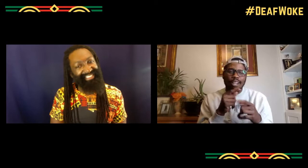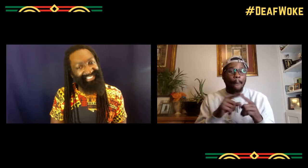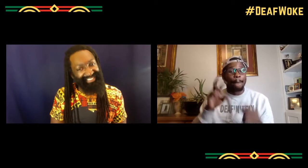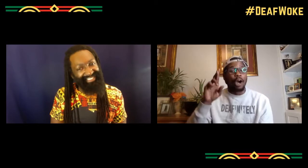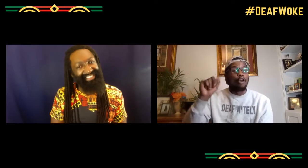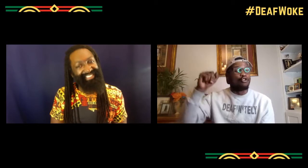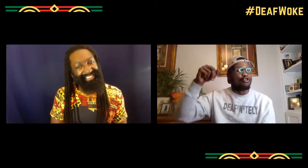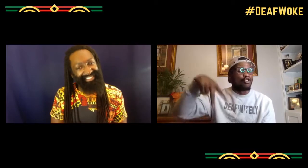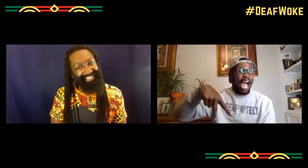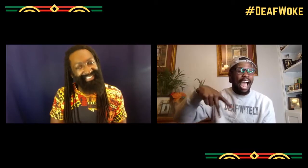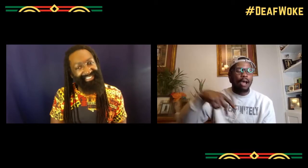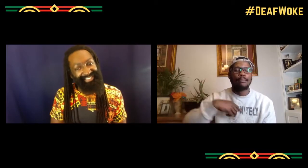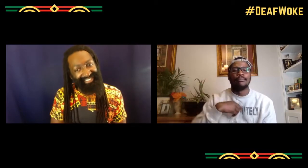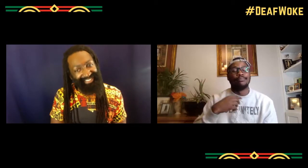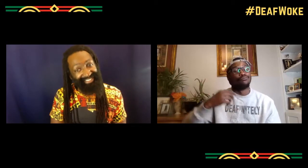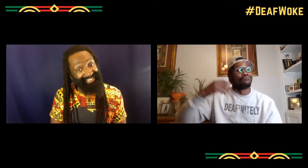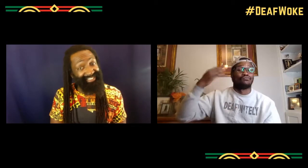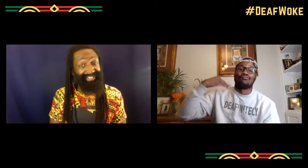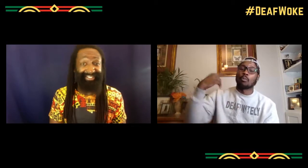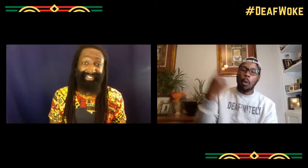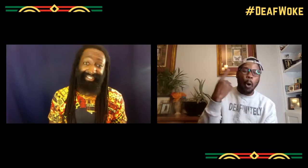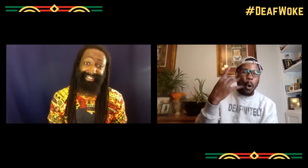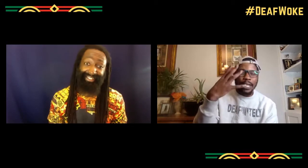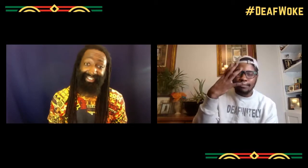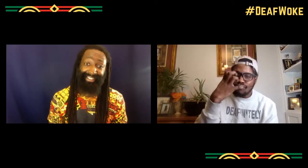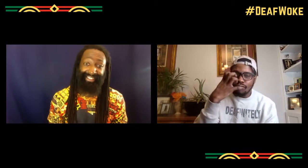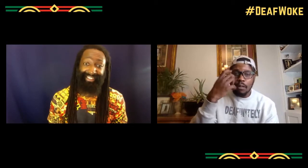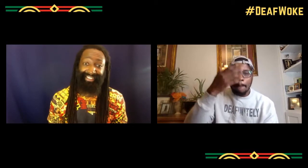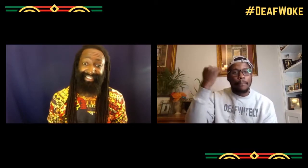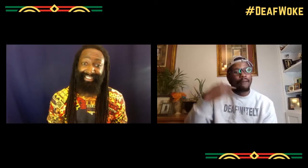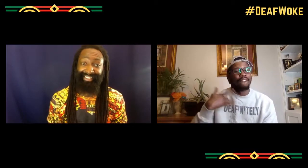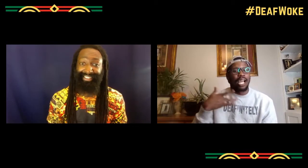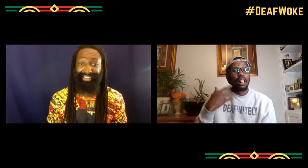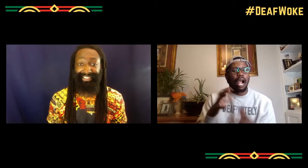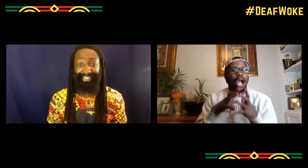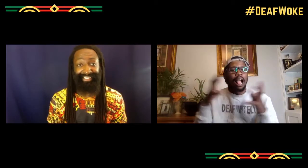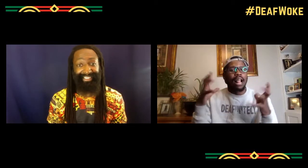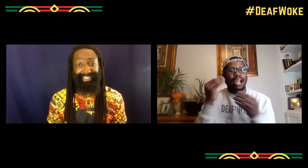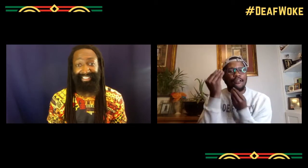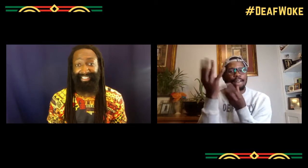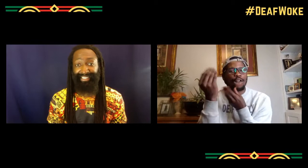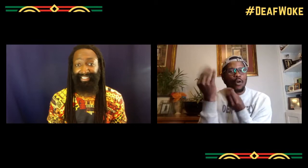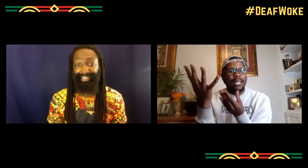You know, R&B, you know, interpreters do a good job, but in rap man,